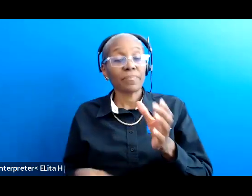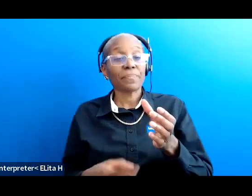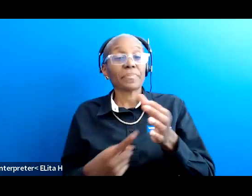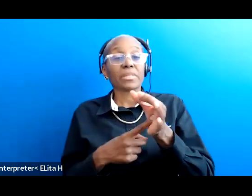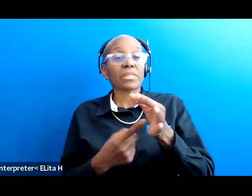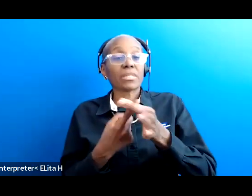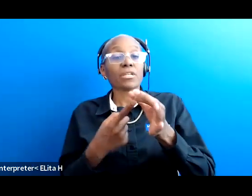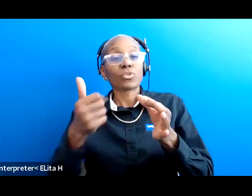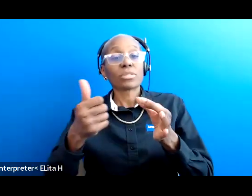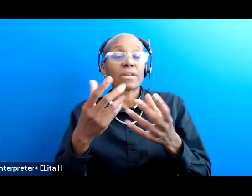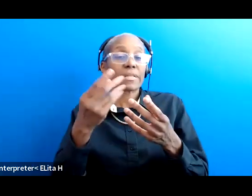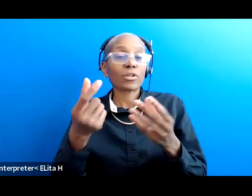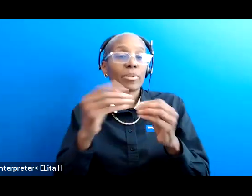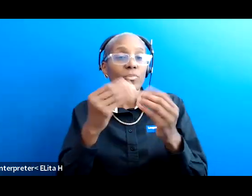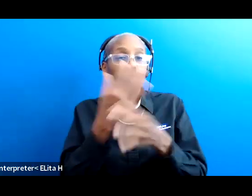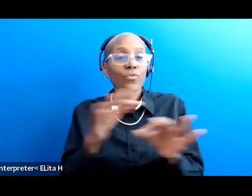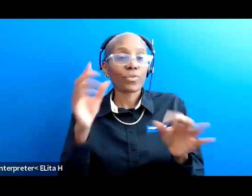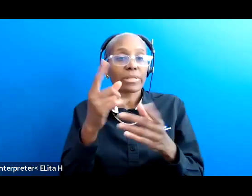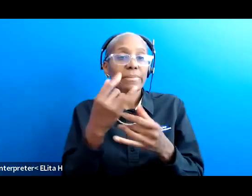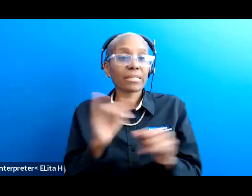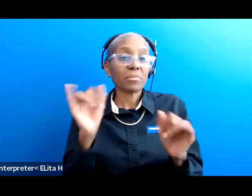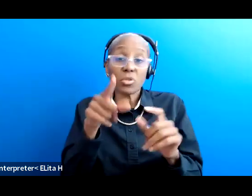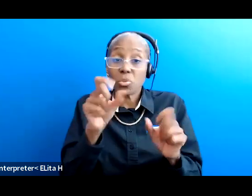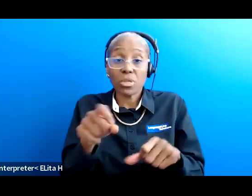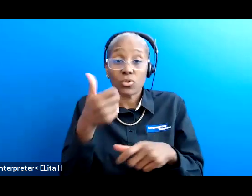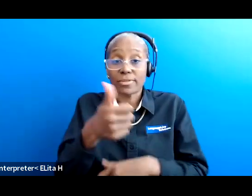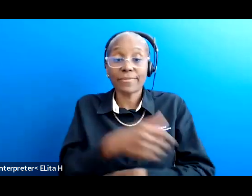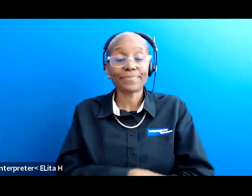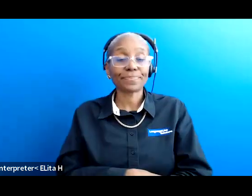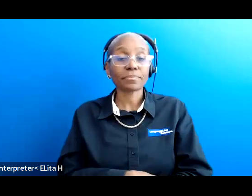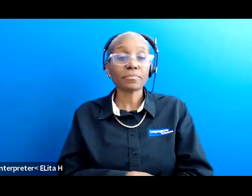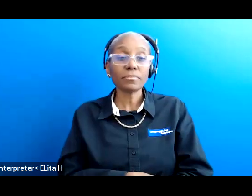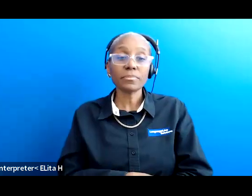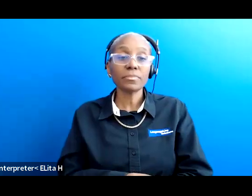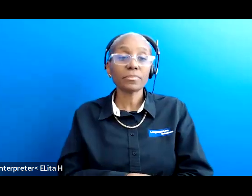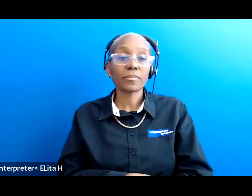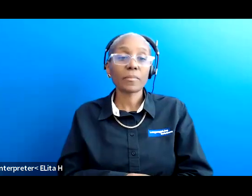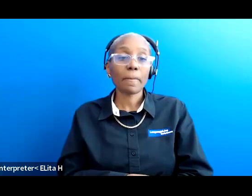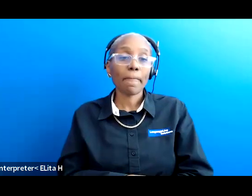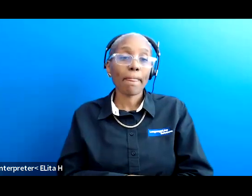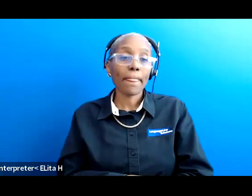So that gives you a little more freedom and independence. But that is entirely your call.